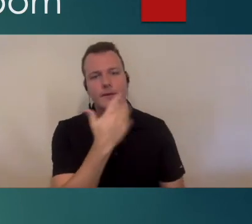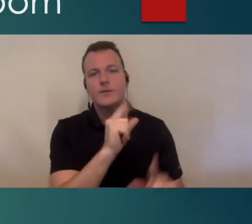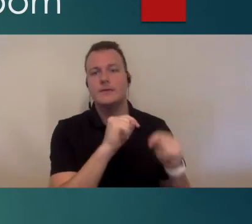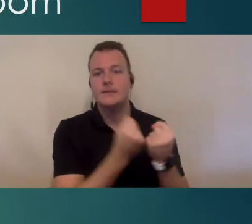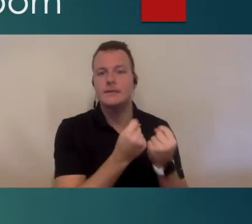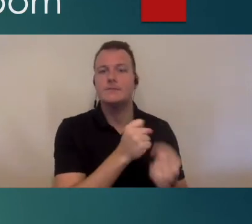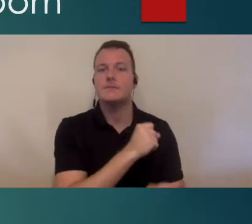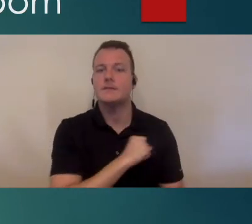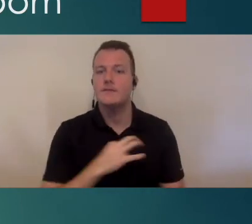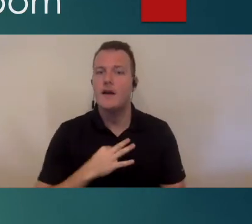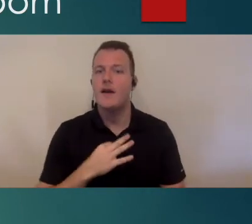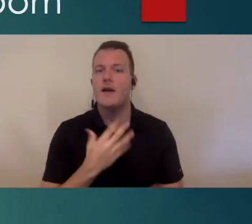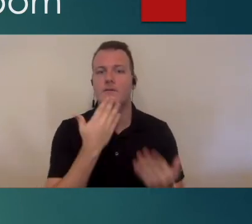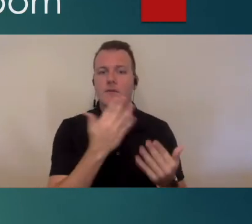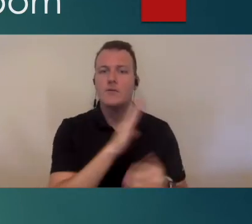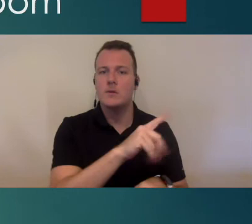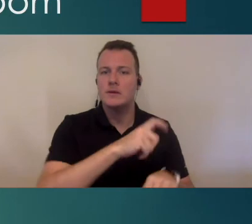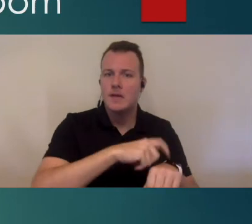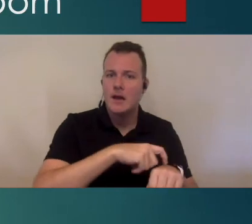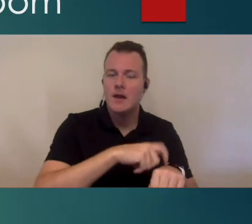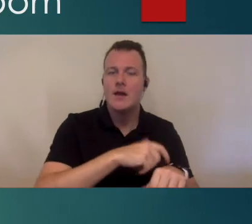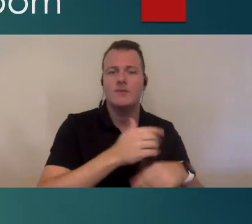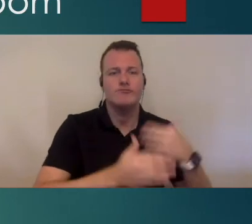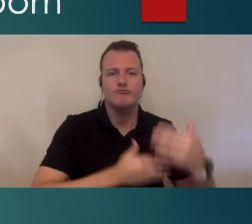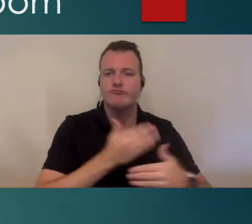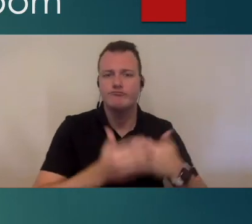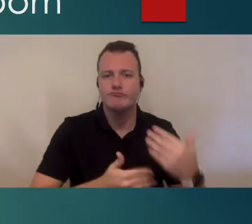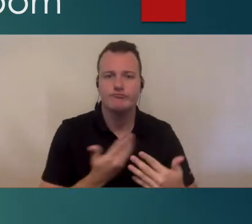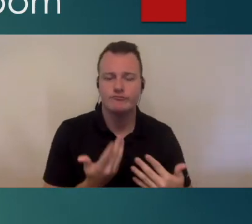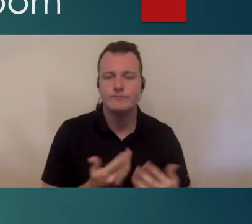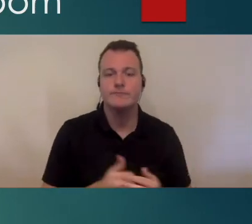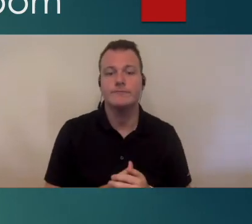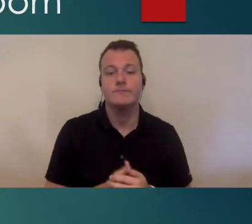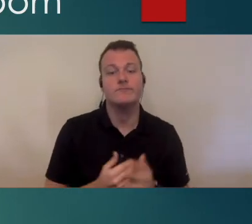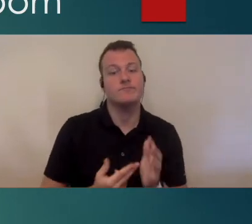were part of that, for all the time they've put into this process. Takes a